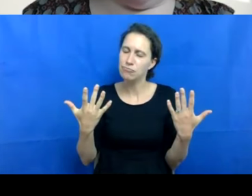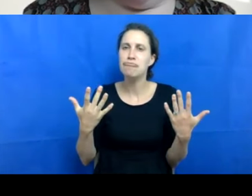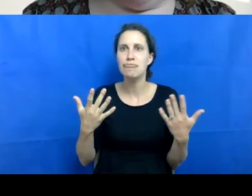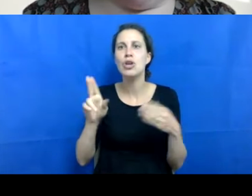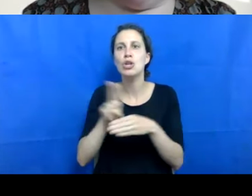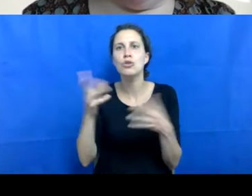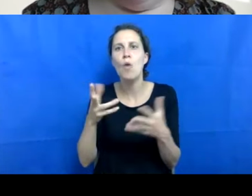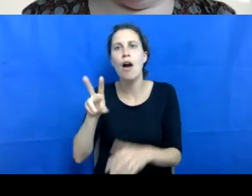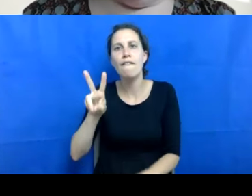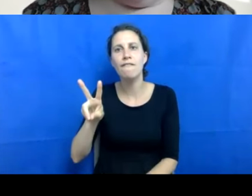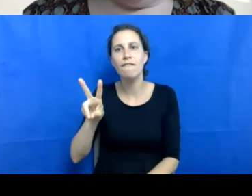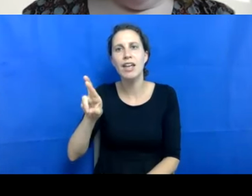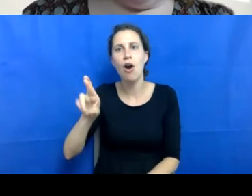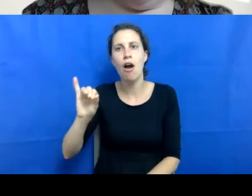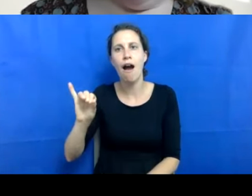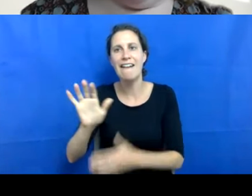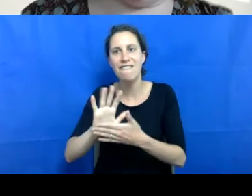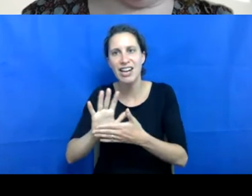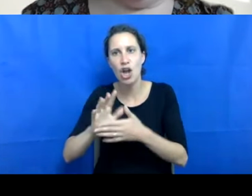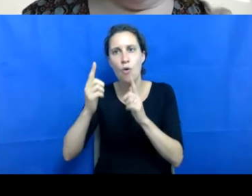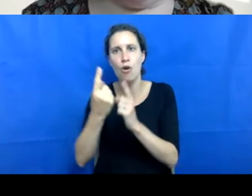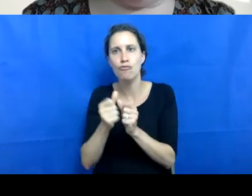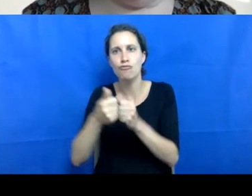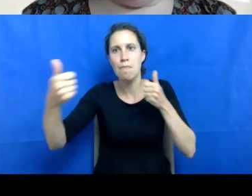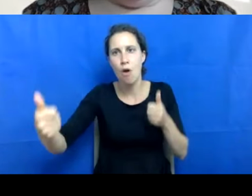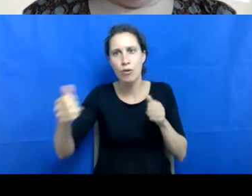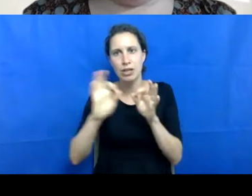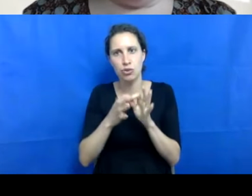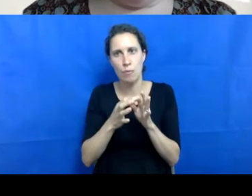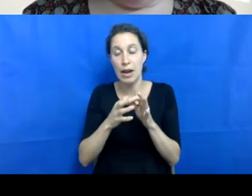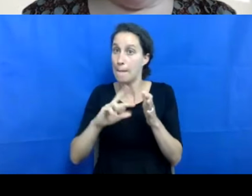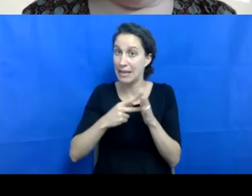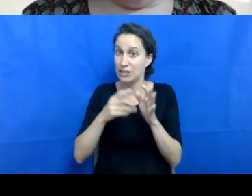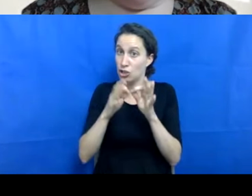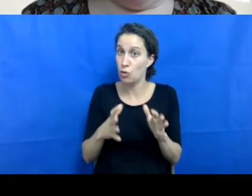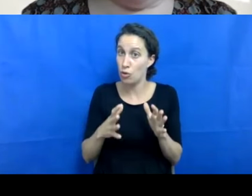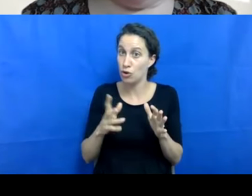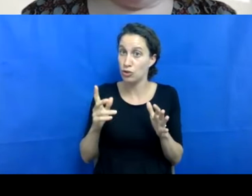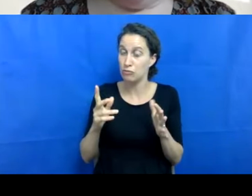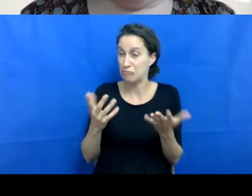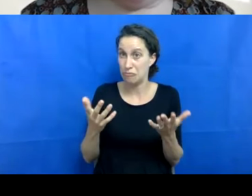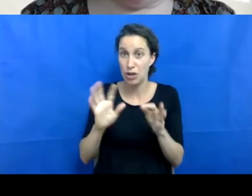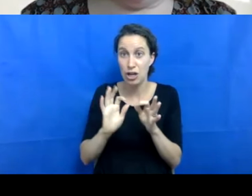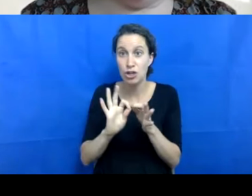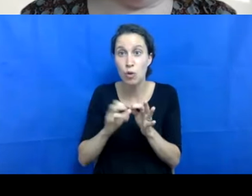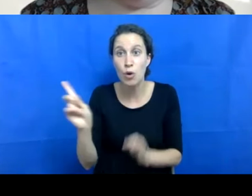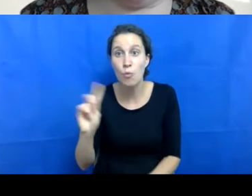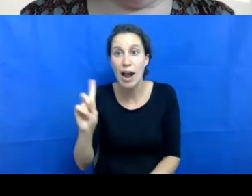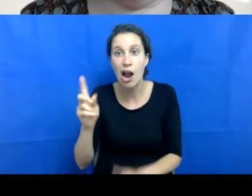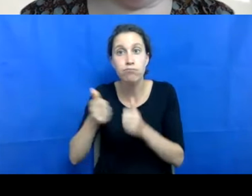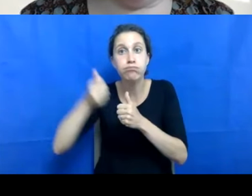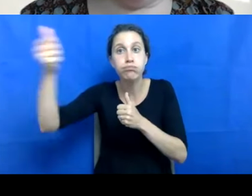That means our interpreters are interpreting for us from a remote location through video.